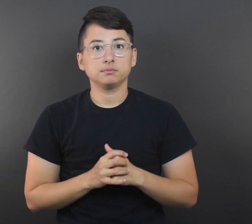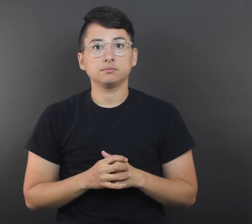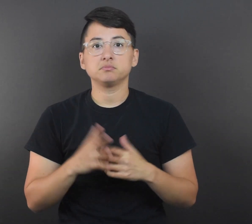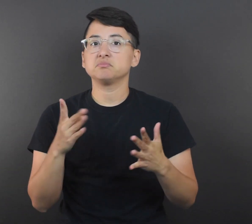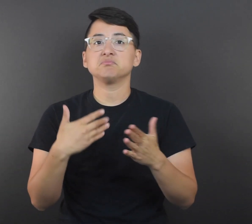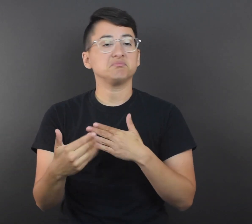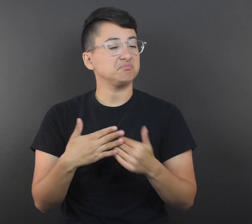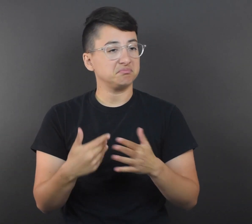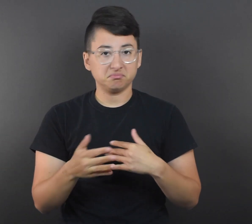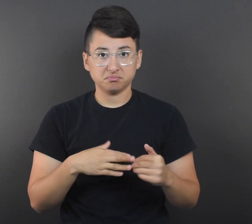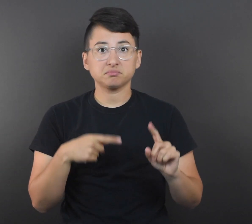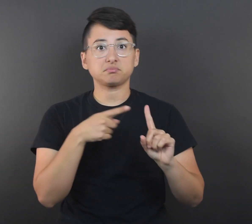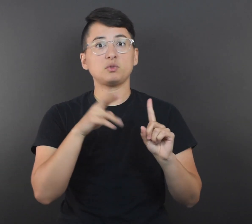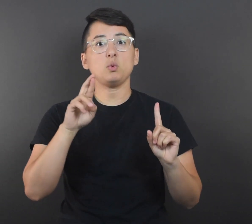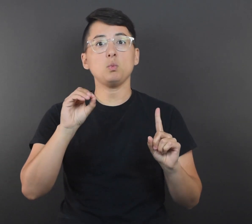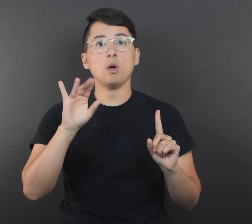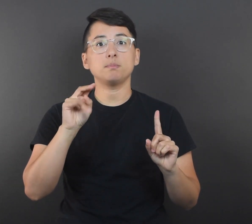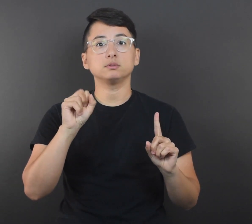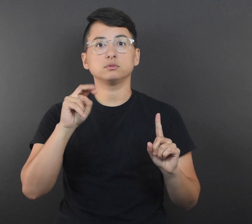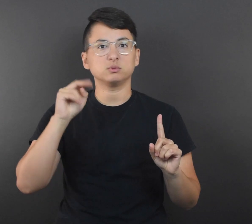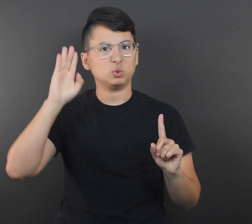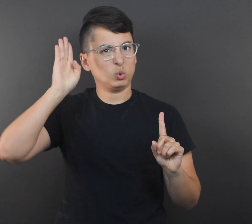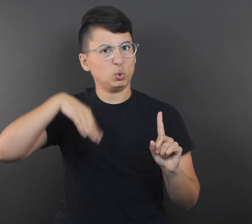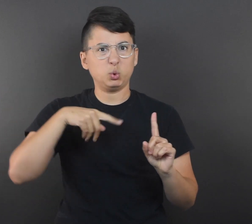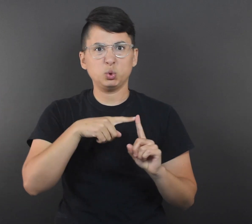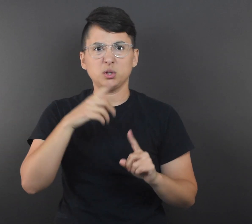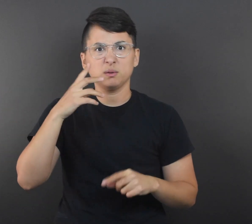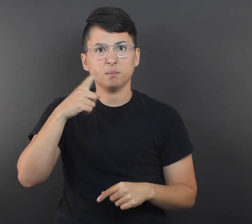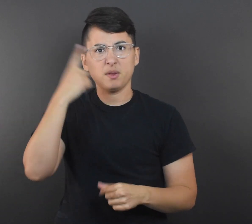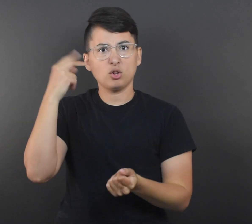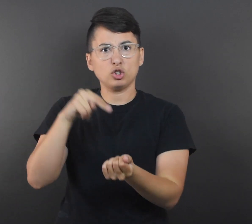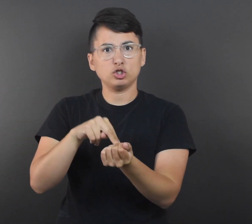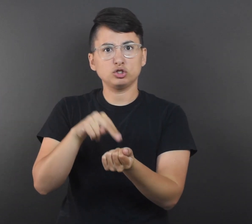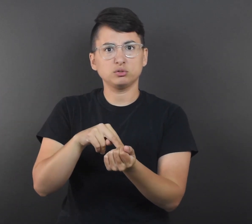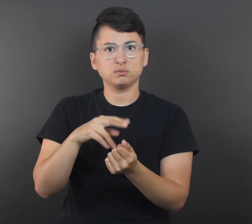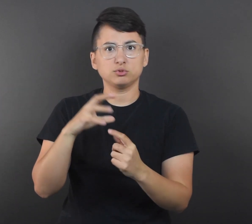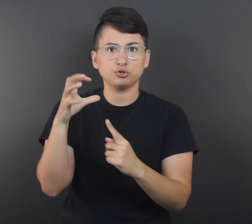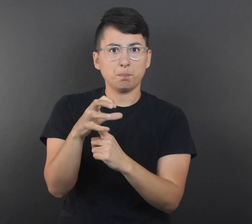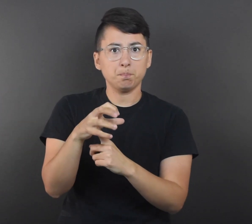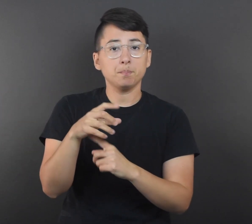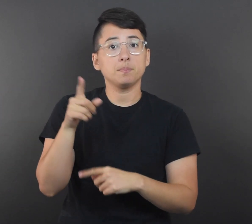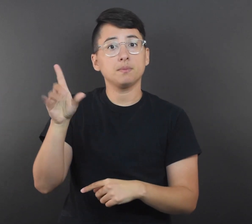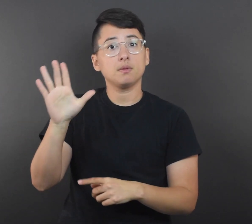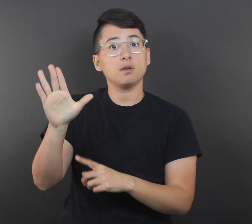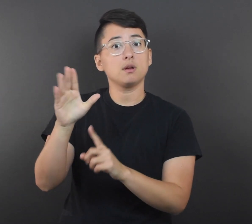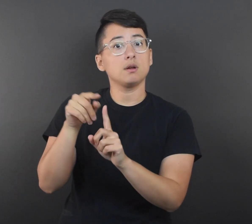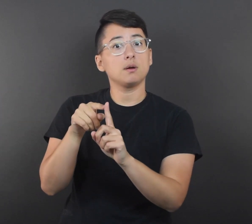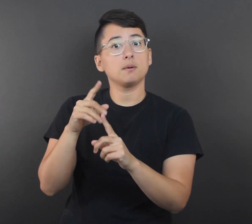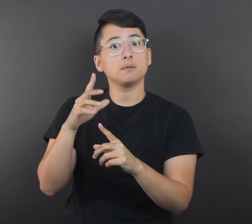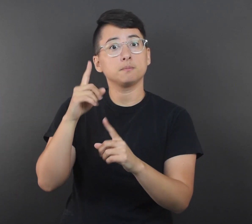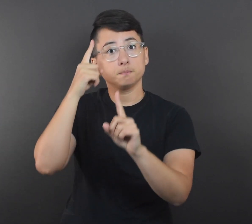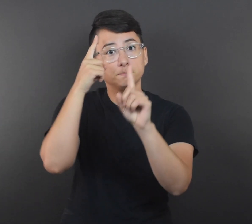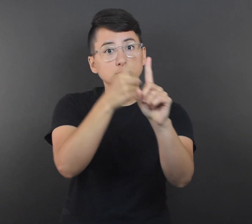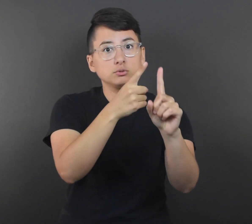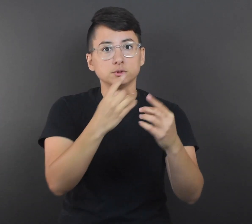Nevertheless, Robinson knew that Black Nurses Rock’s mission to inspire, empower,